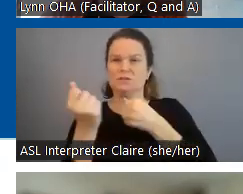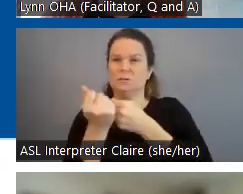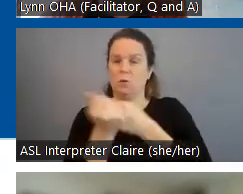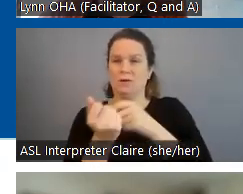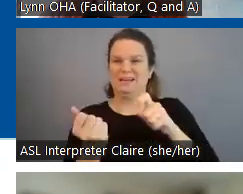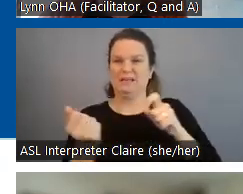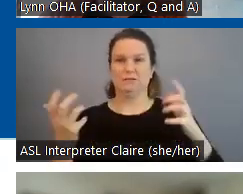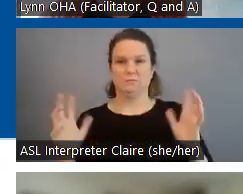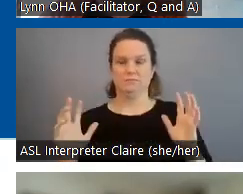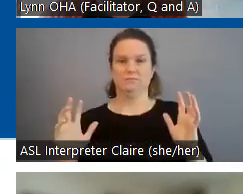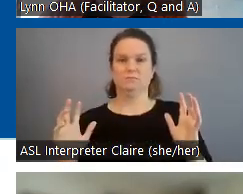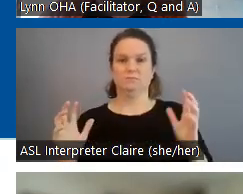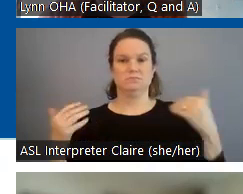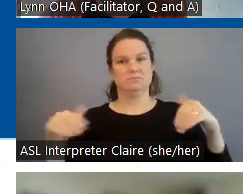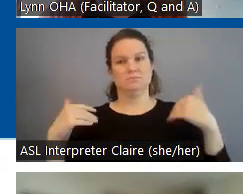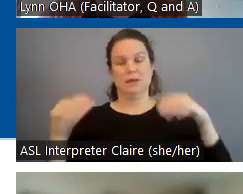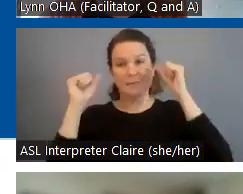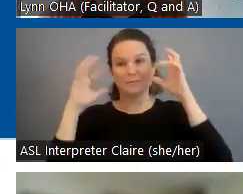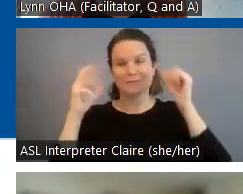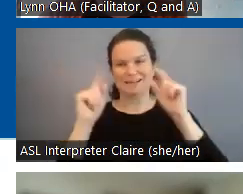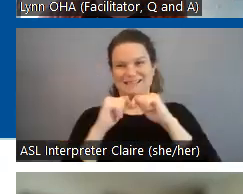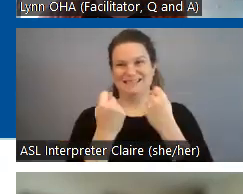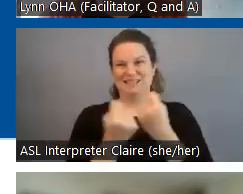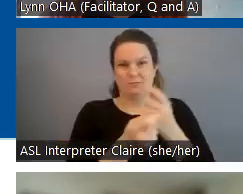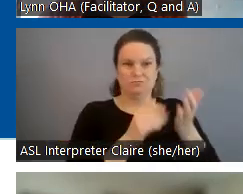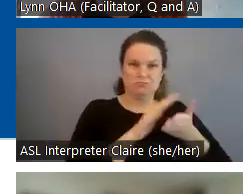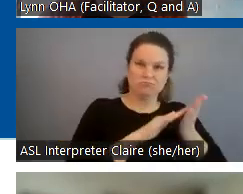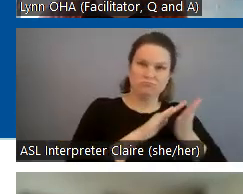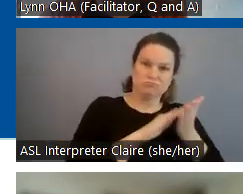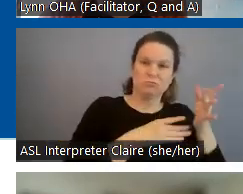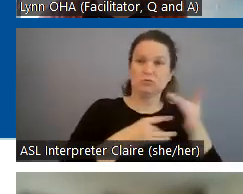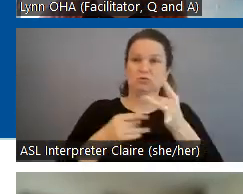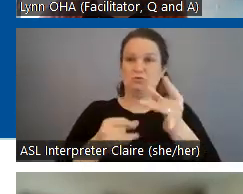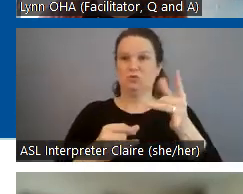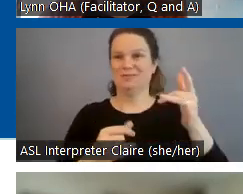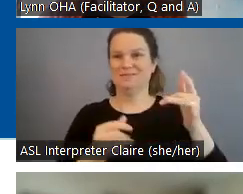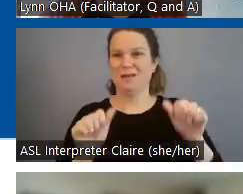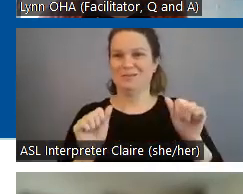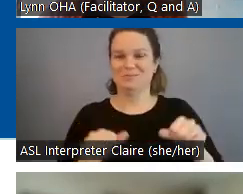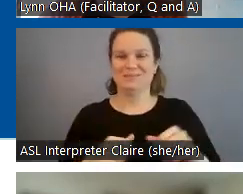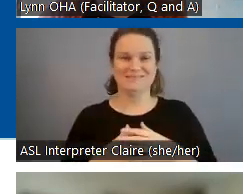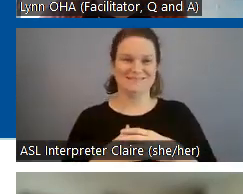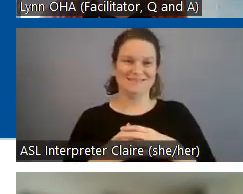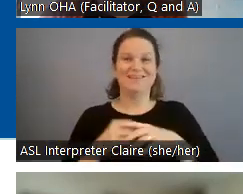We have an incredible team working behind the scenes to make this run as